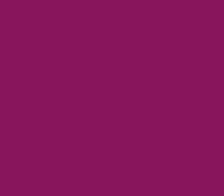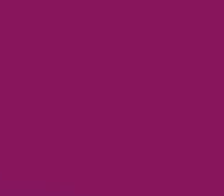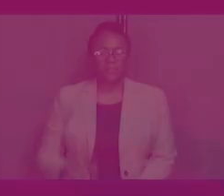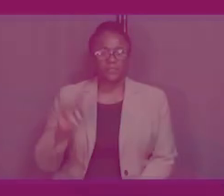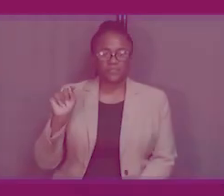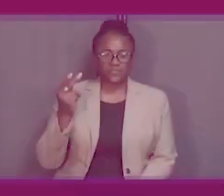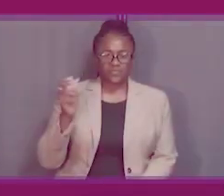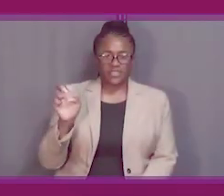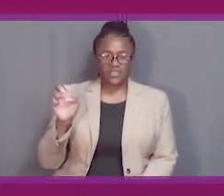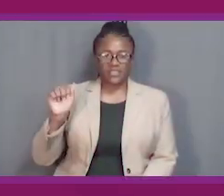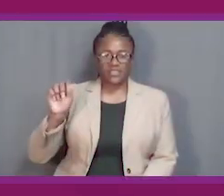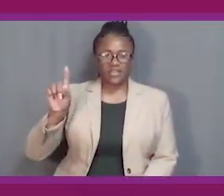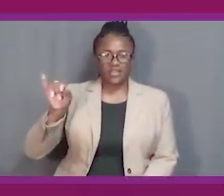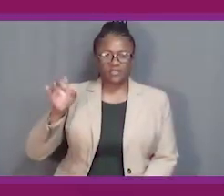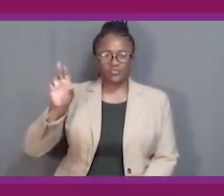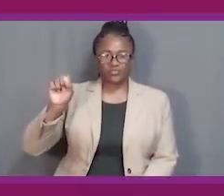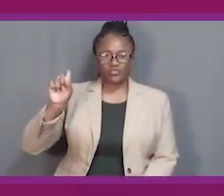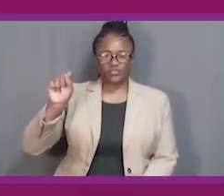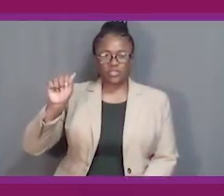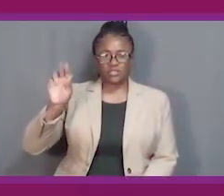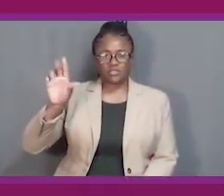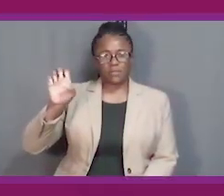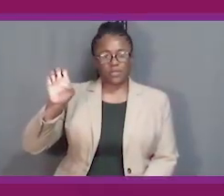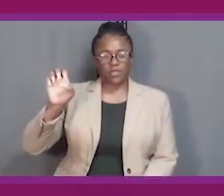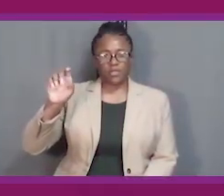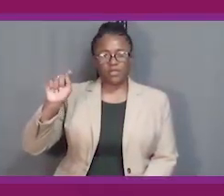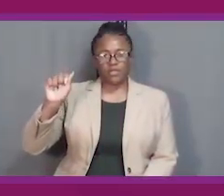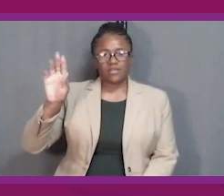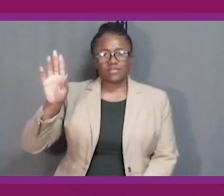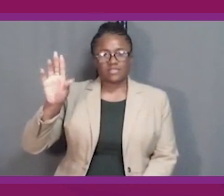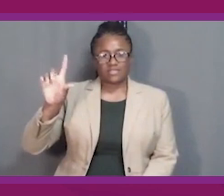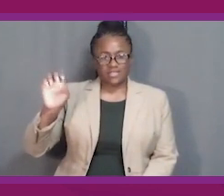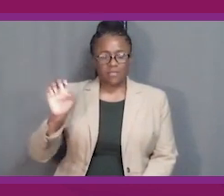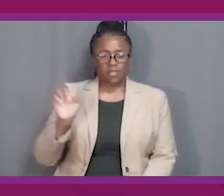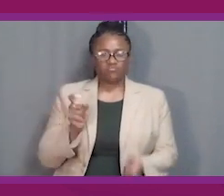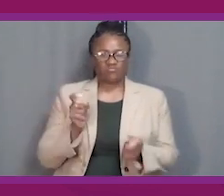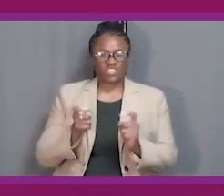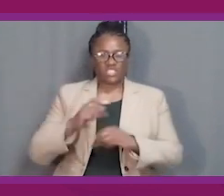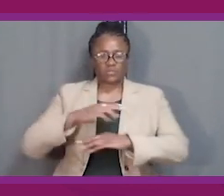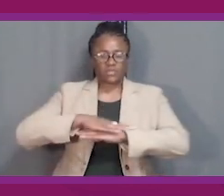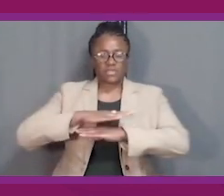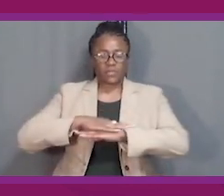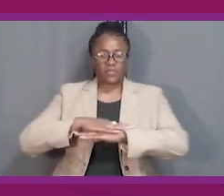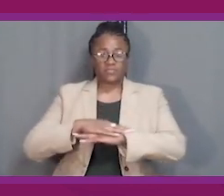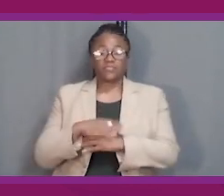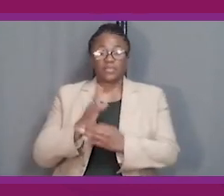The Adjustable Table, Episode Four: International Disability Justice. Sponsored by Wells Fargo.